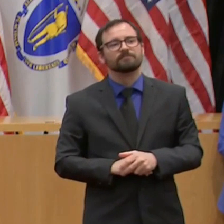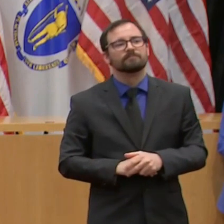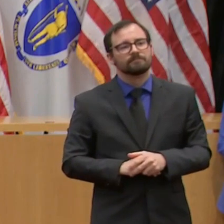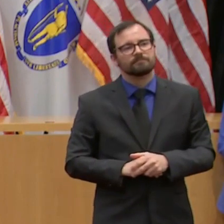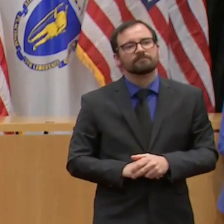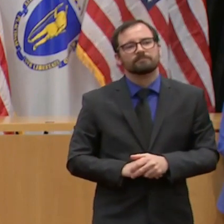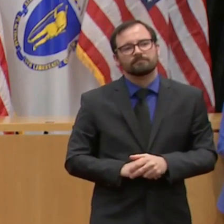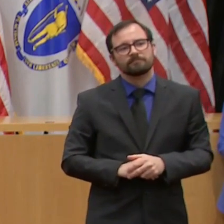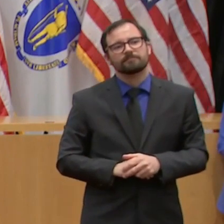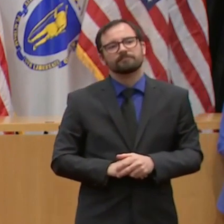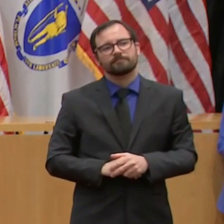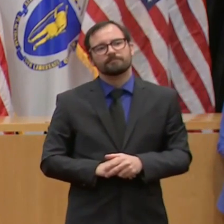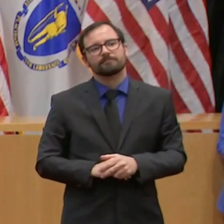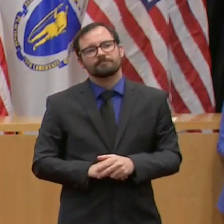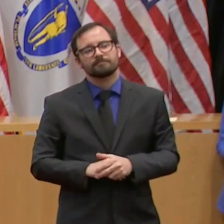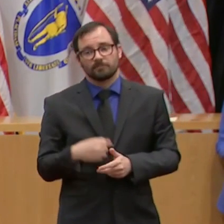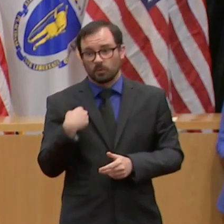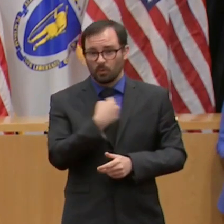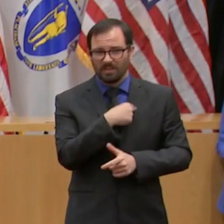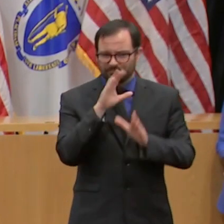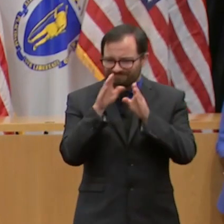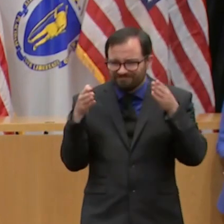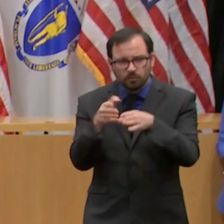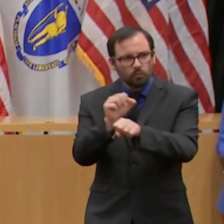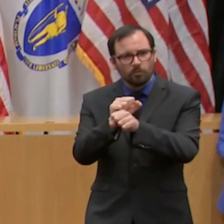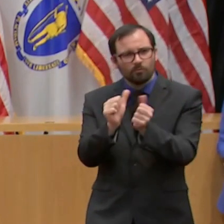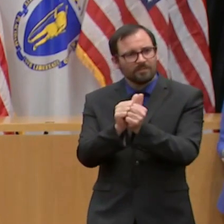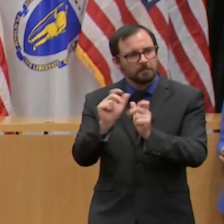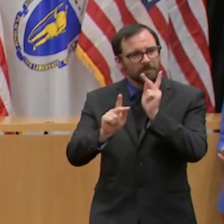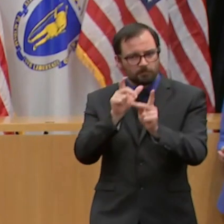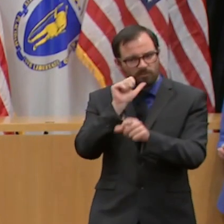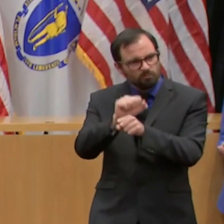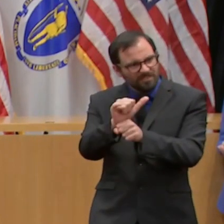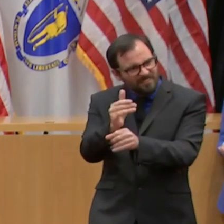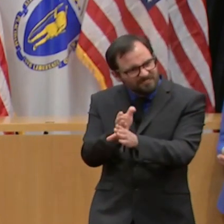SINCE THIS CRISIS BEGAN, WE HAVE BEEN IN CONSTANT CONTACT